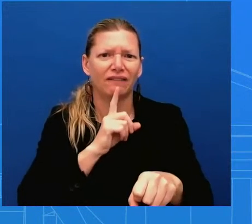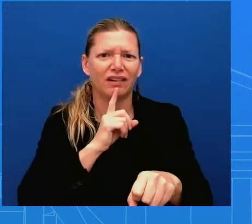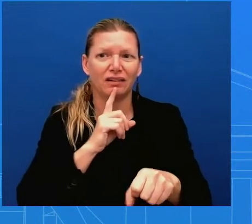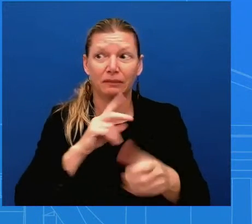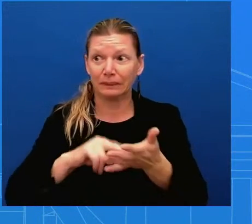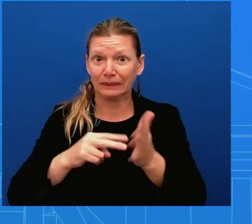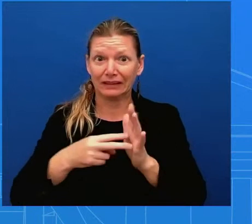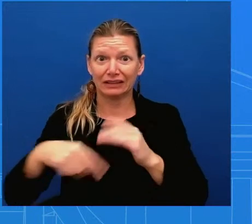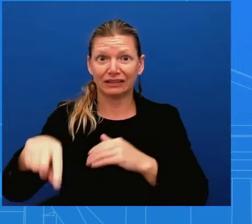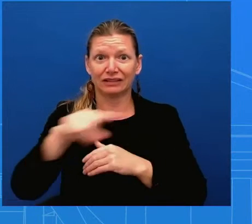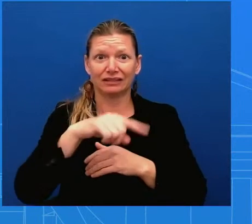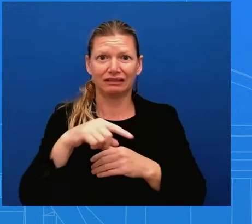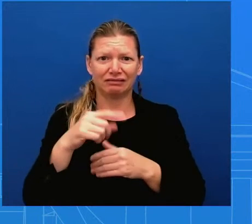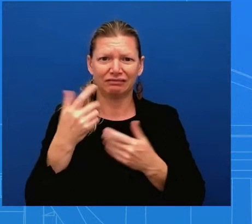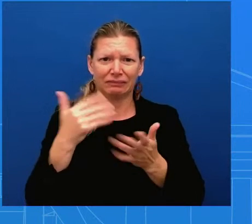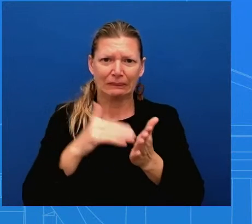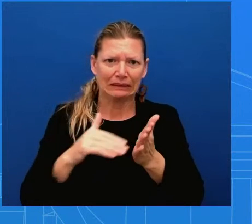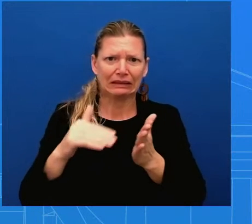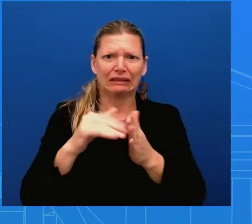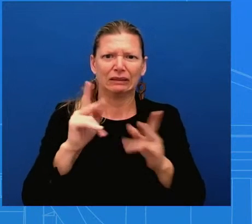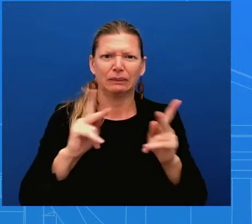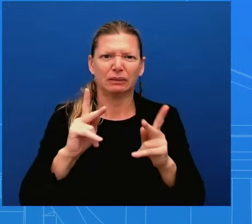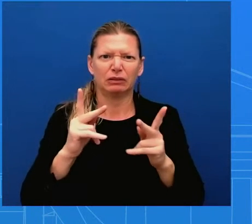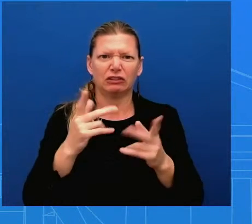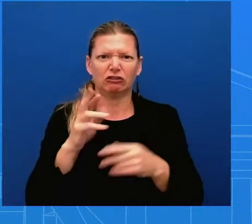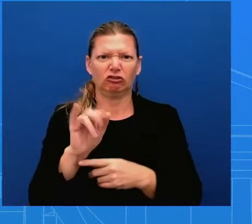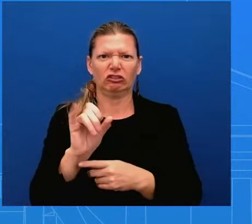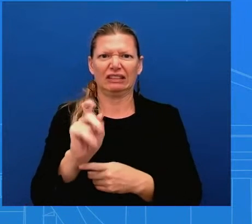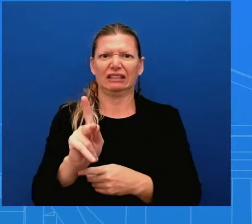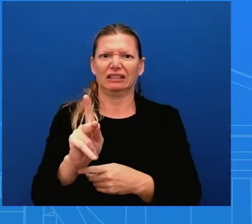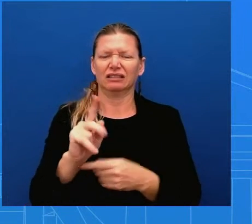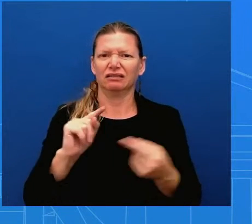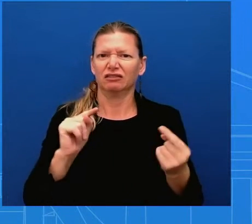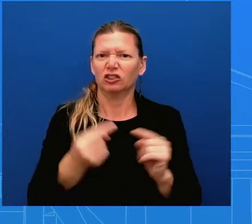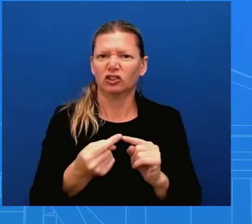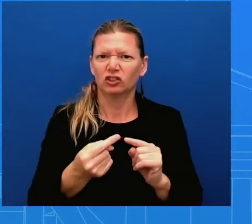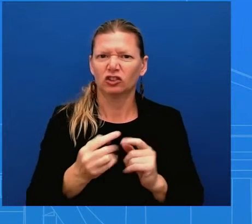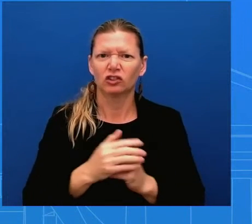The President was clear that he would not supply certain offensive weapons for such an operation,